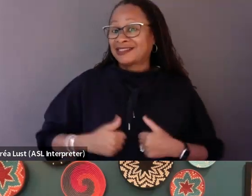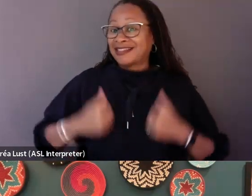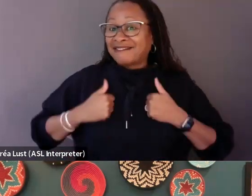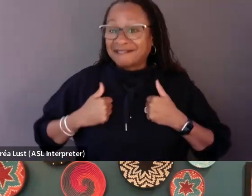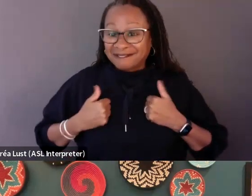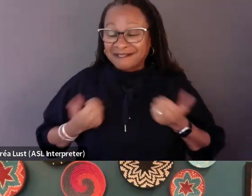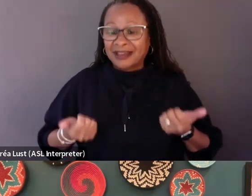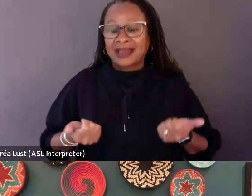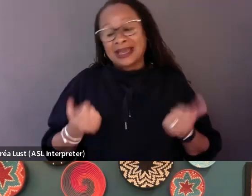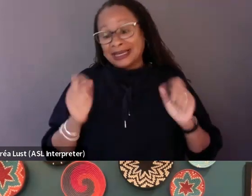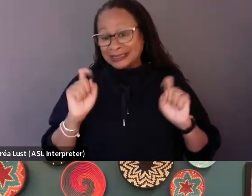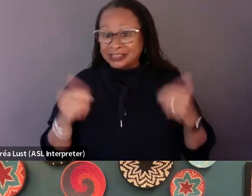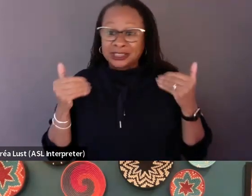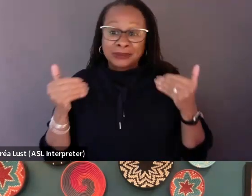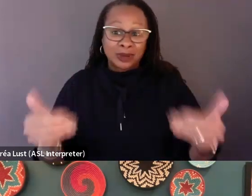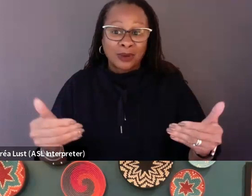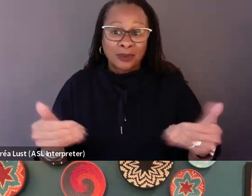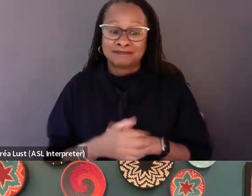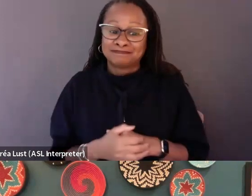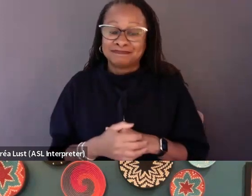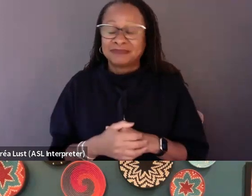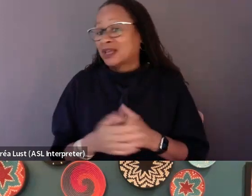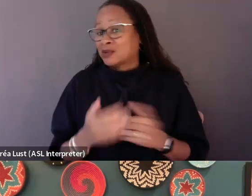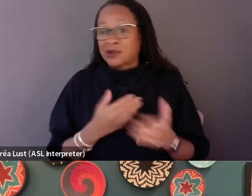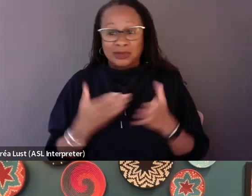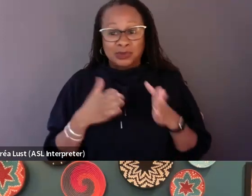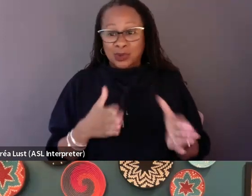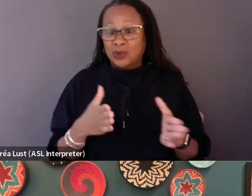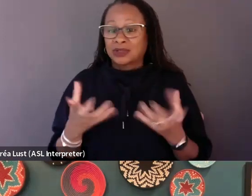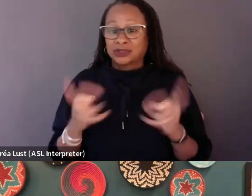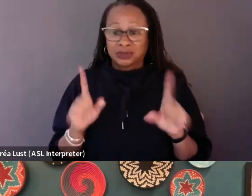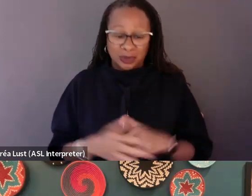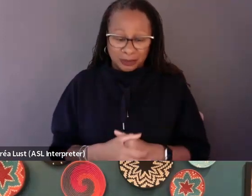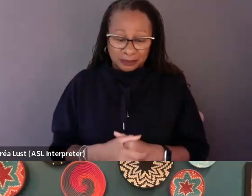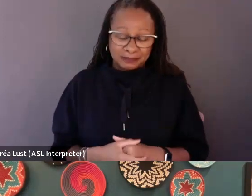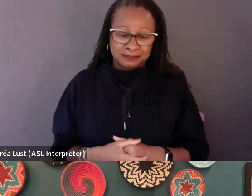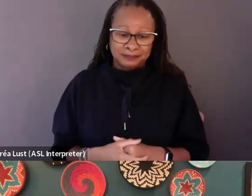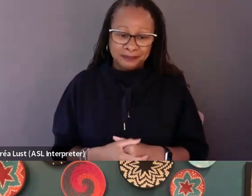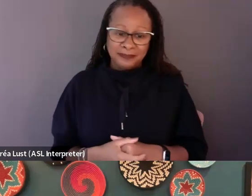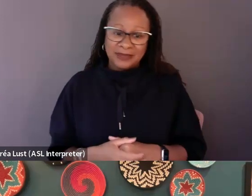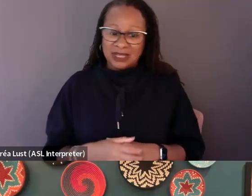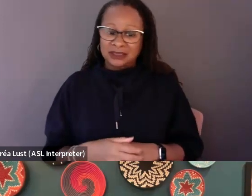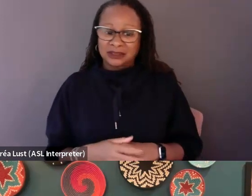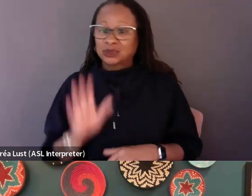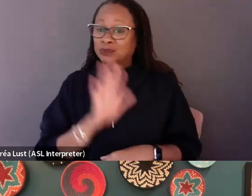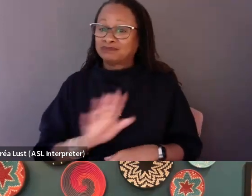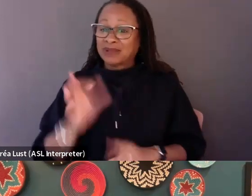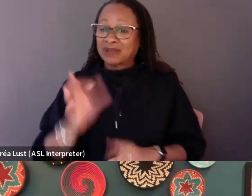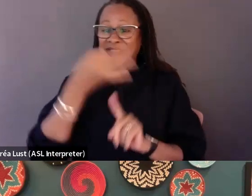A person moves as life commands it to move. So it was a period of about nine months of really trying